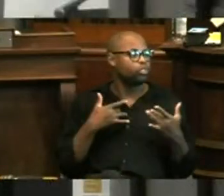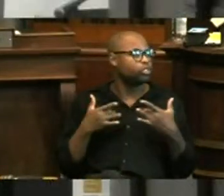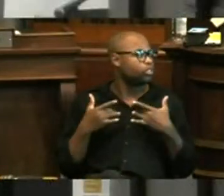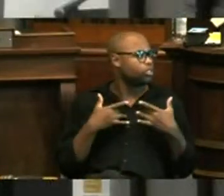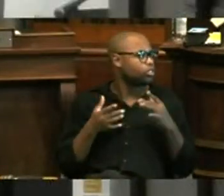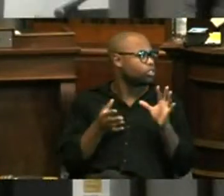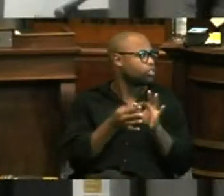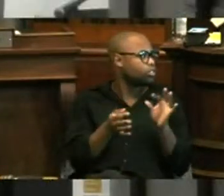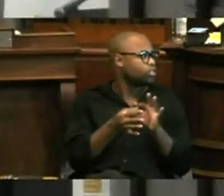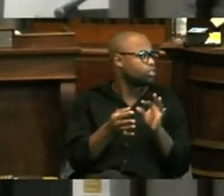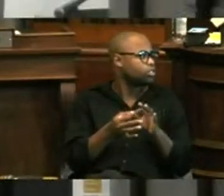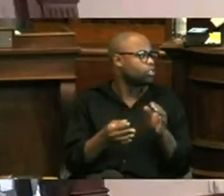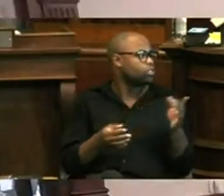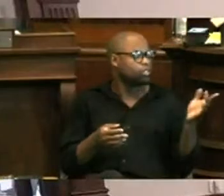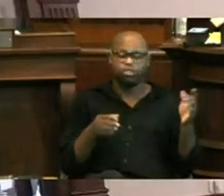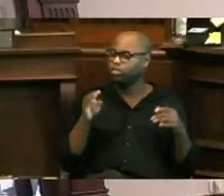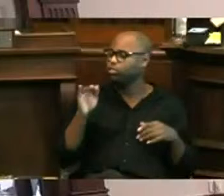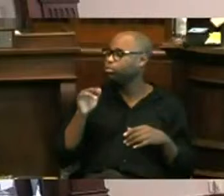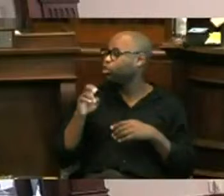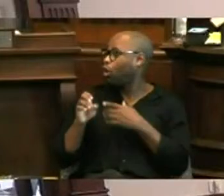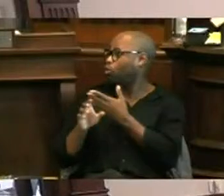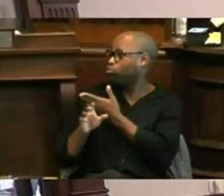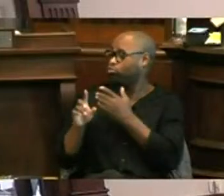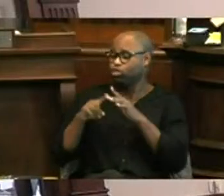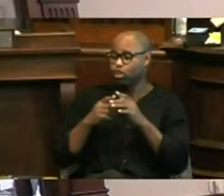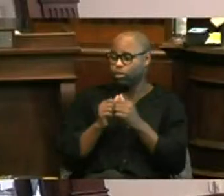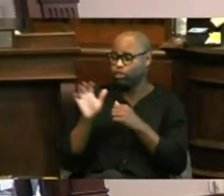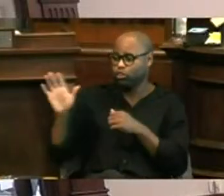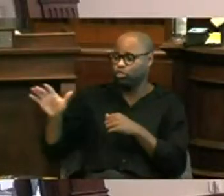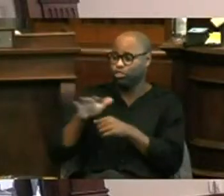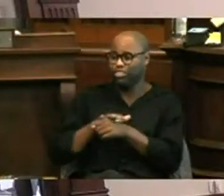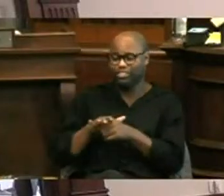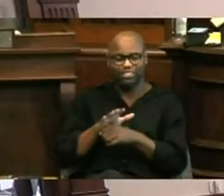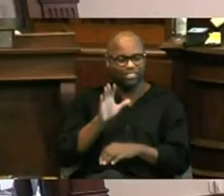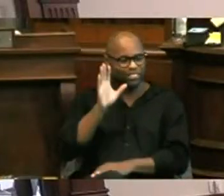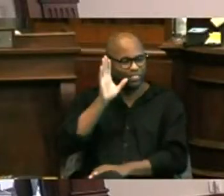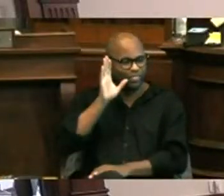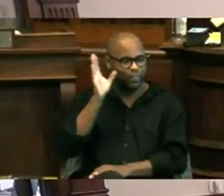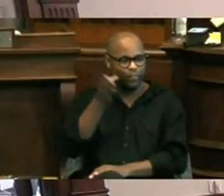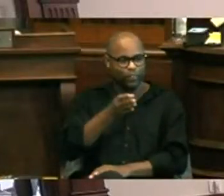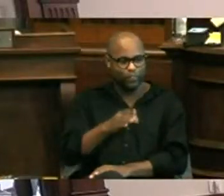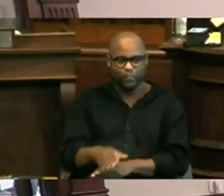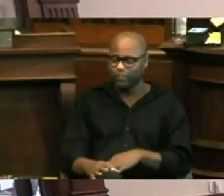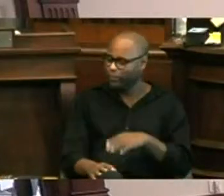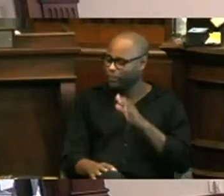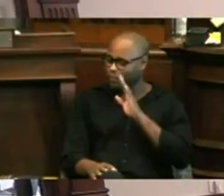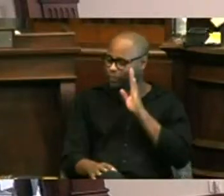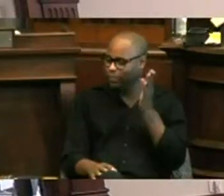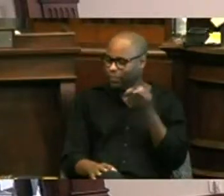At this time, I'm looking for questions, comments or concerns. And we'll start with Council